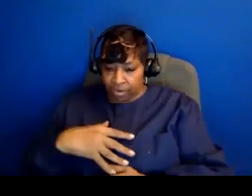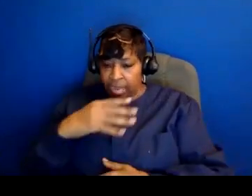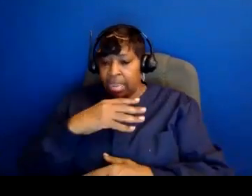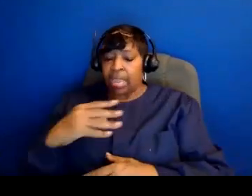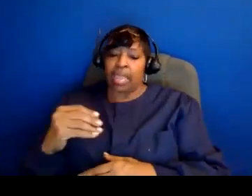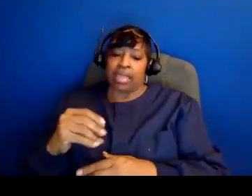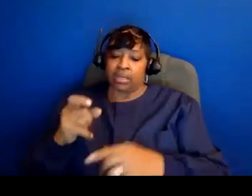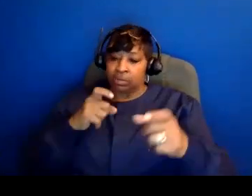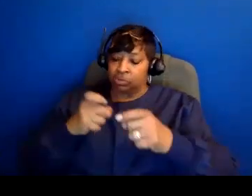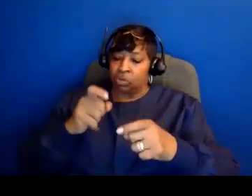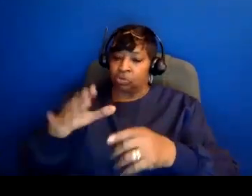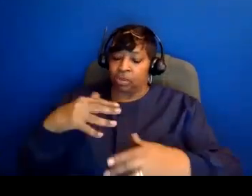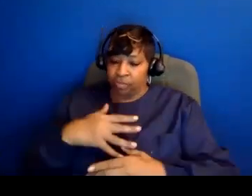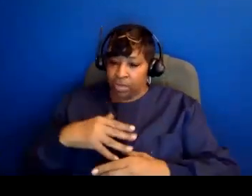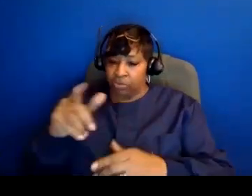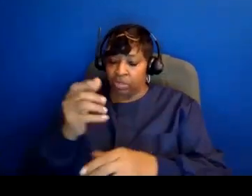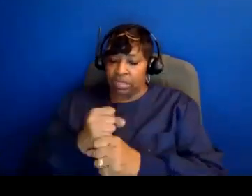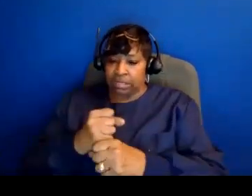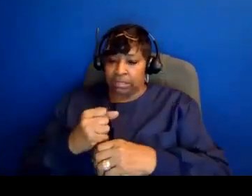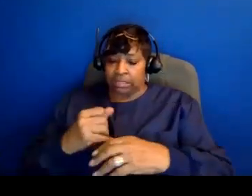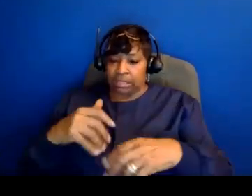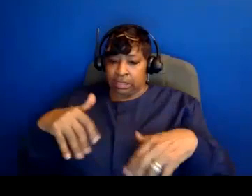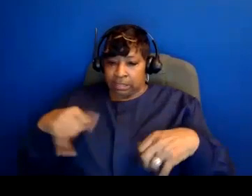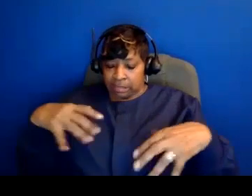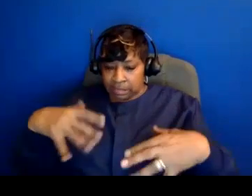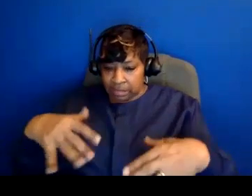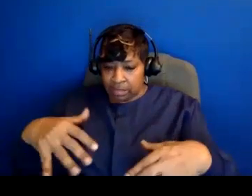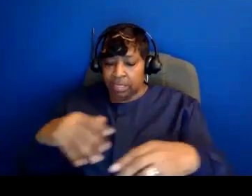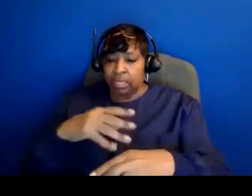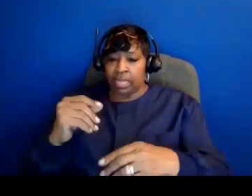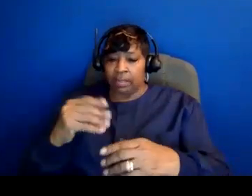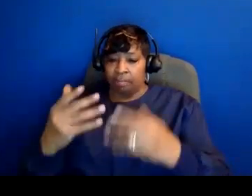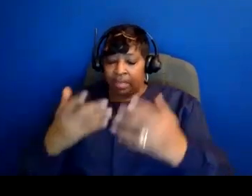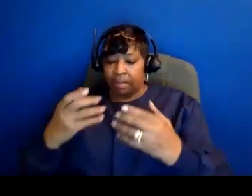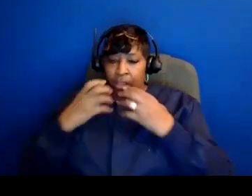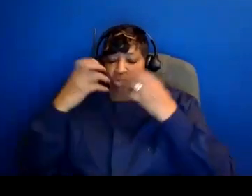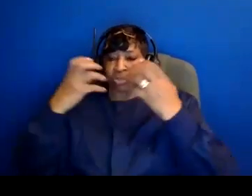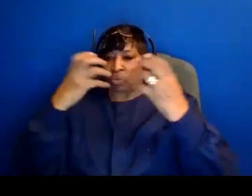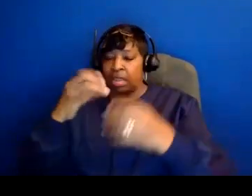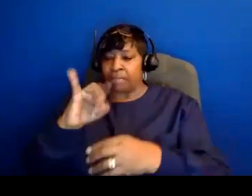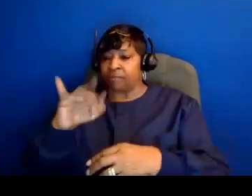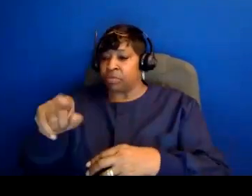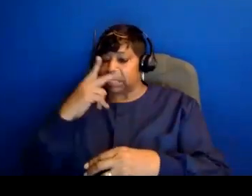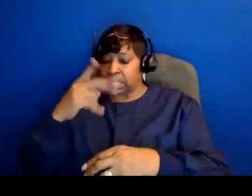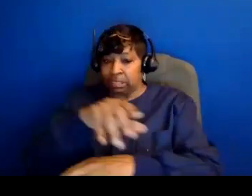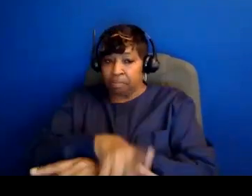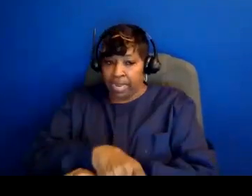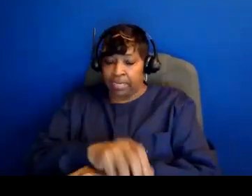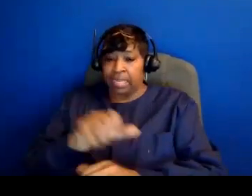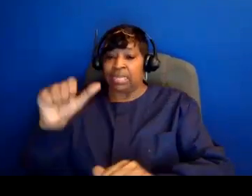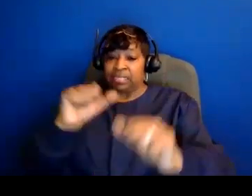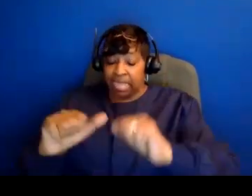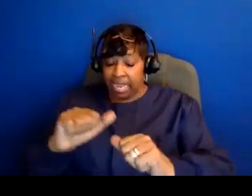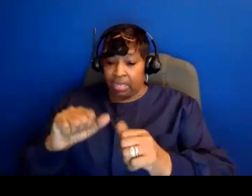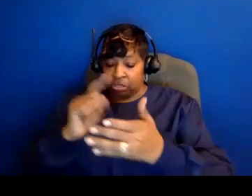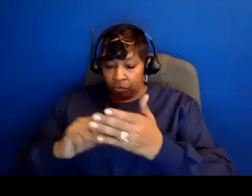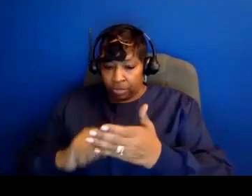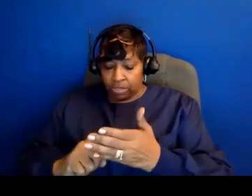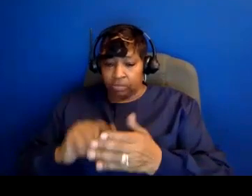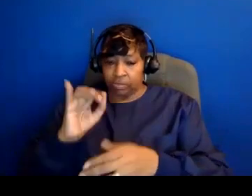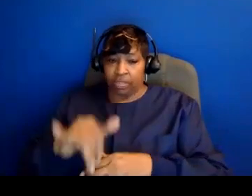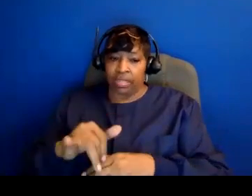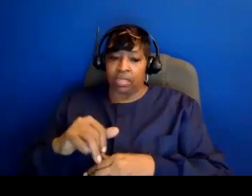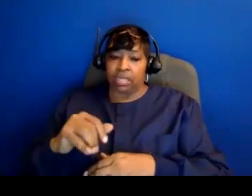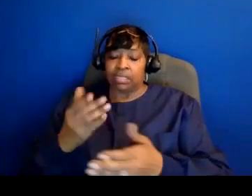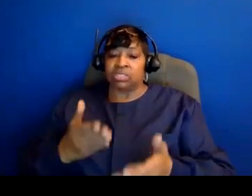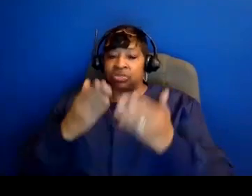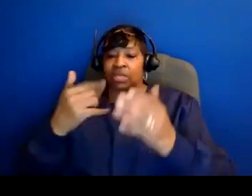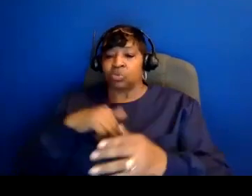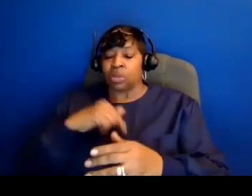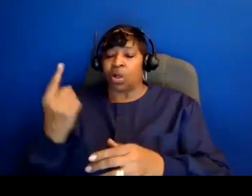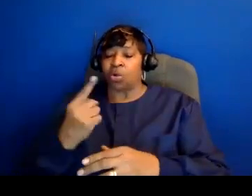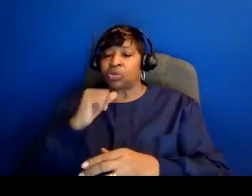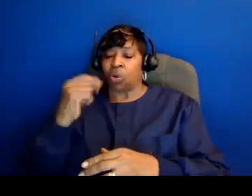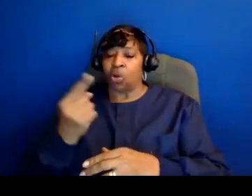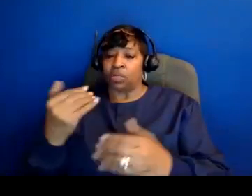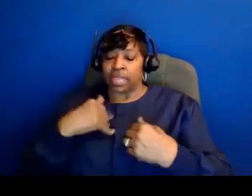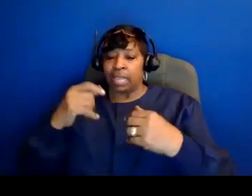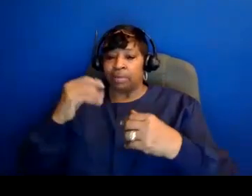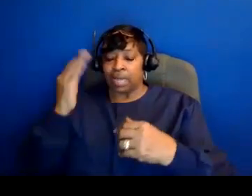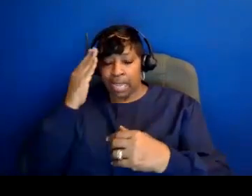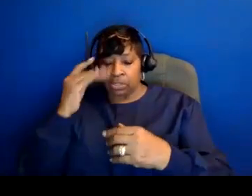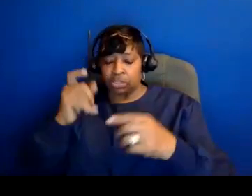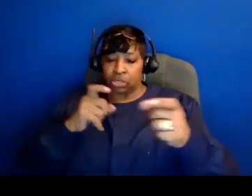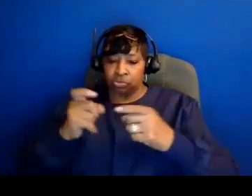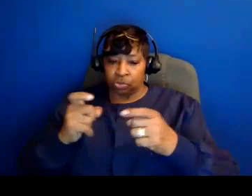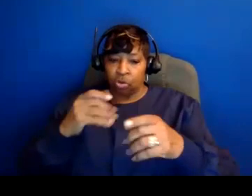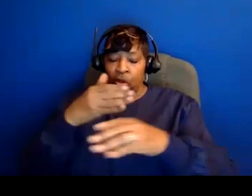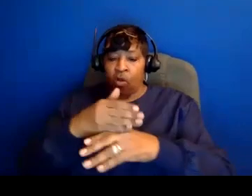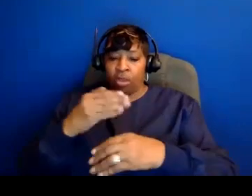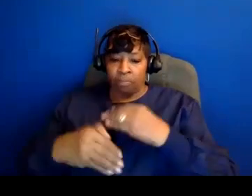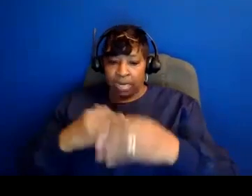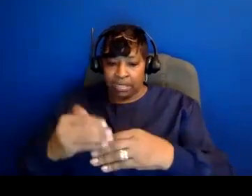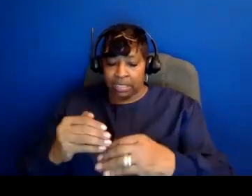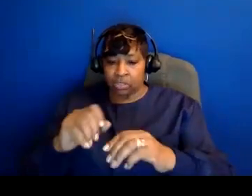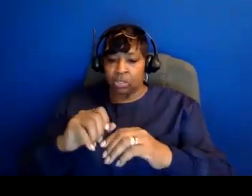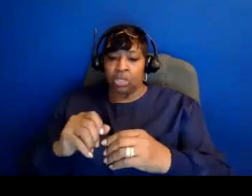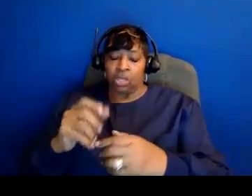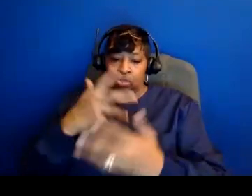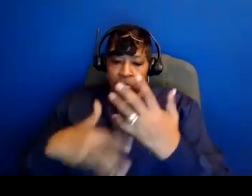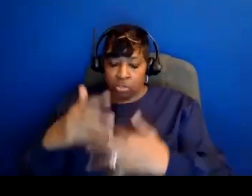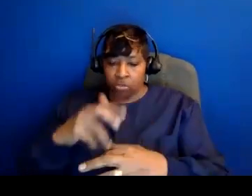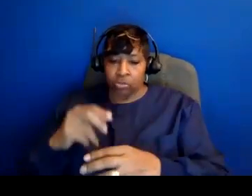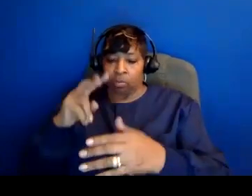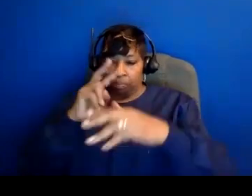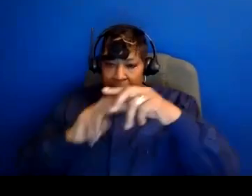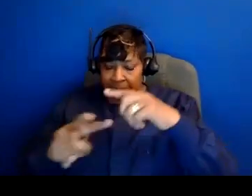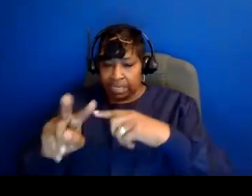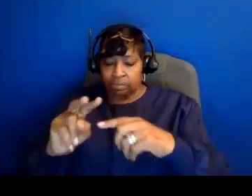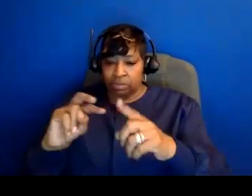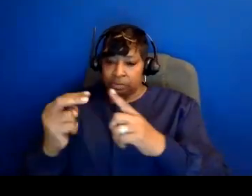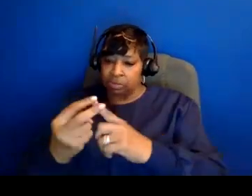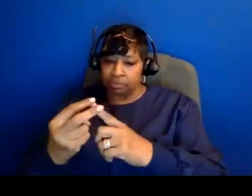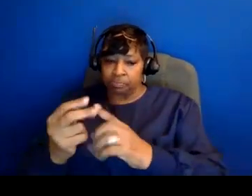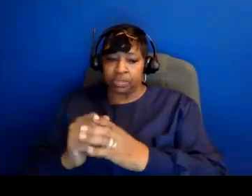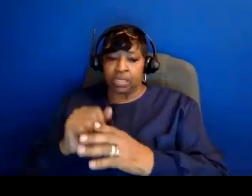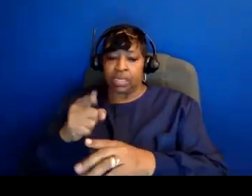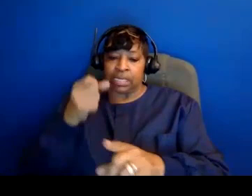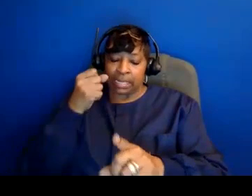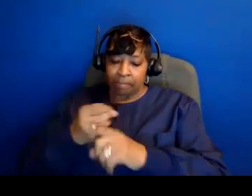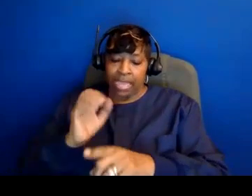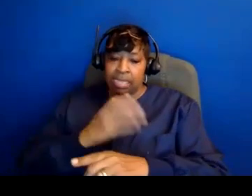lauravanpuymbrouck: if you have a fear, like I do, of really large spiders, it may be that as a young individual you had some negative experience involving spiders that really lays the foundation of this fear, and informed your behavior that you get anxious and withdraw, maybe scream a little bit. When you see a spider.